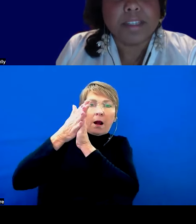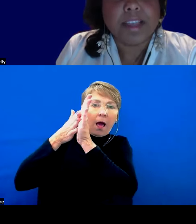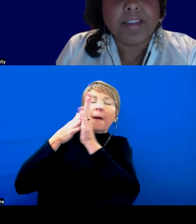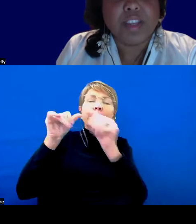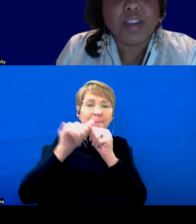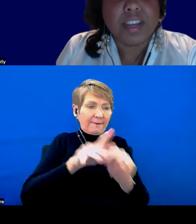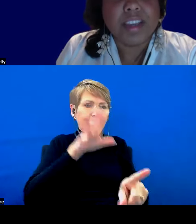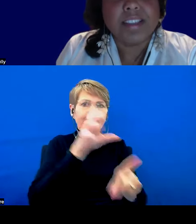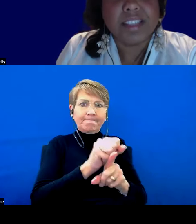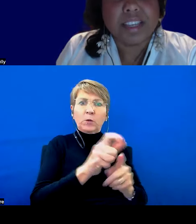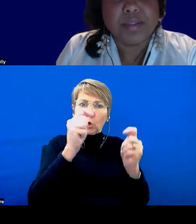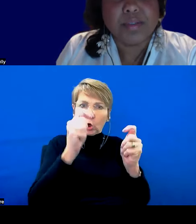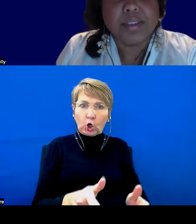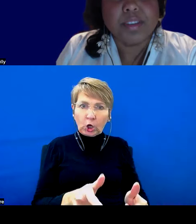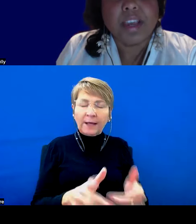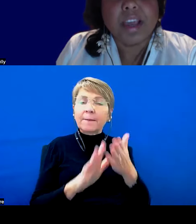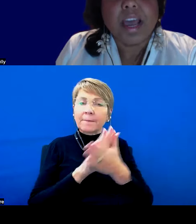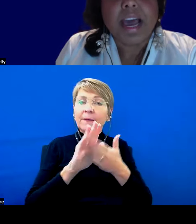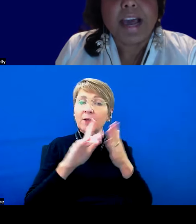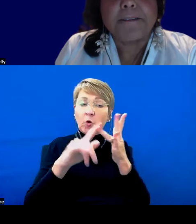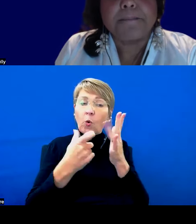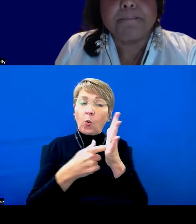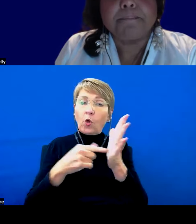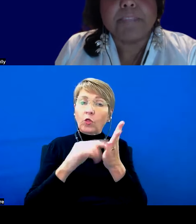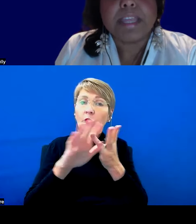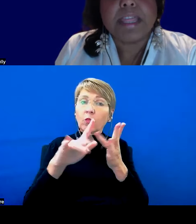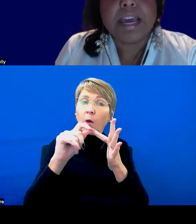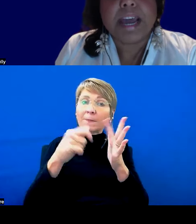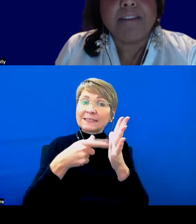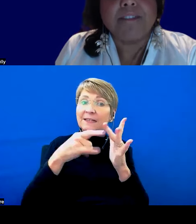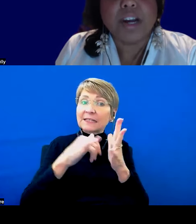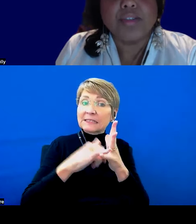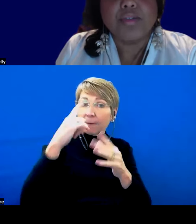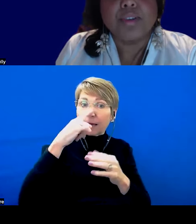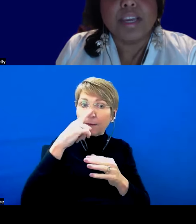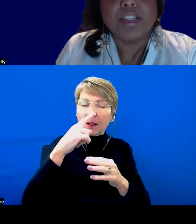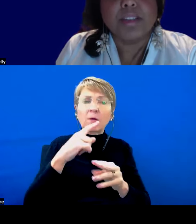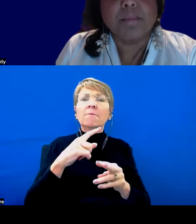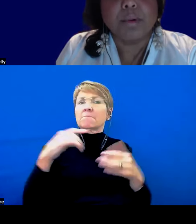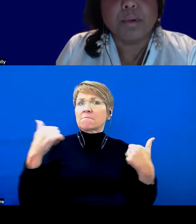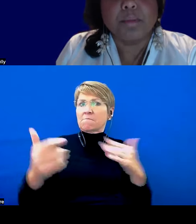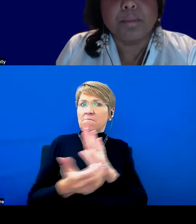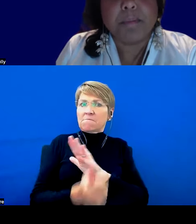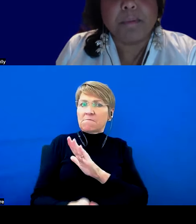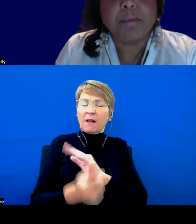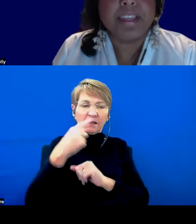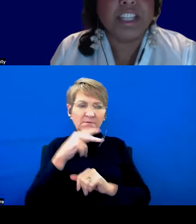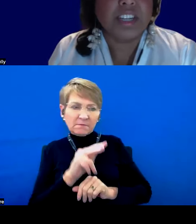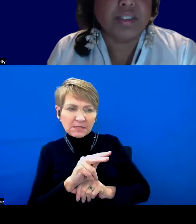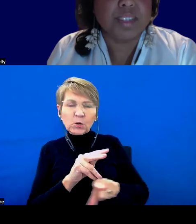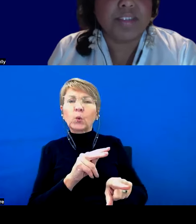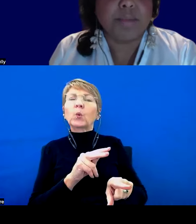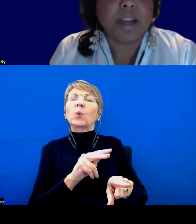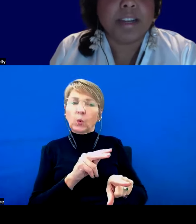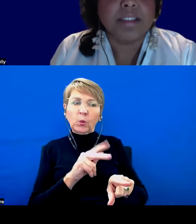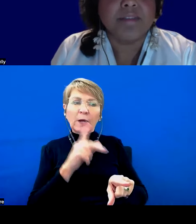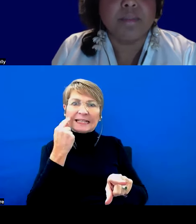have unique skills that are vital to support people with congenital deafblindness